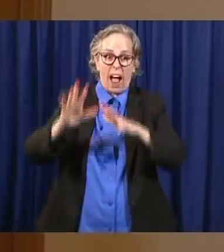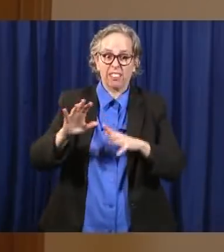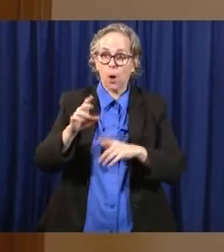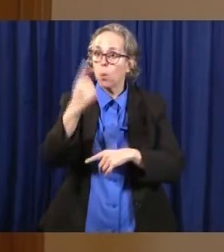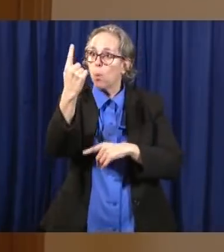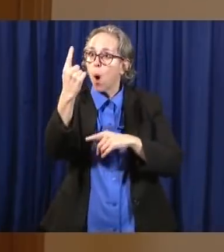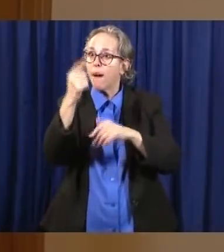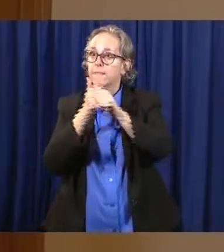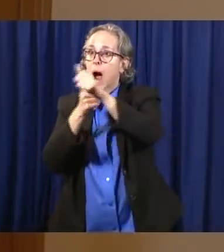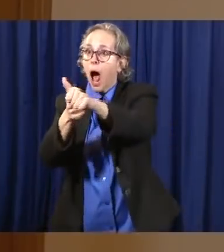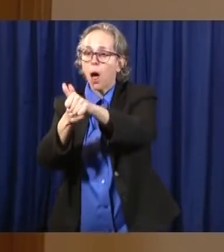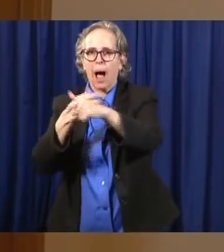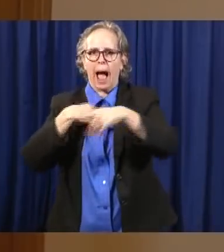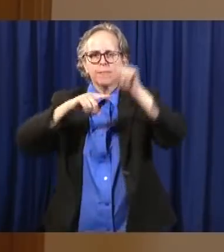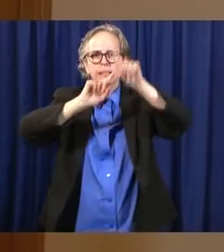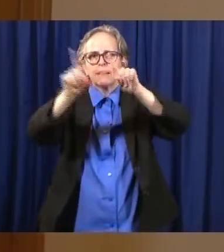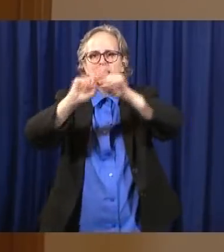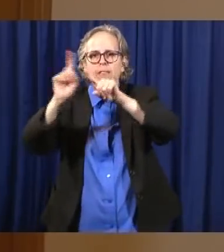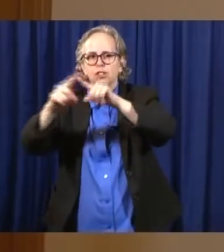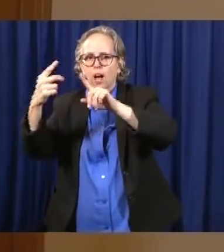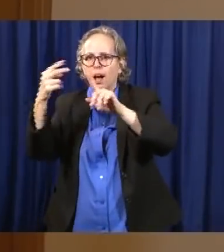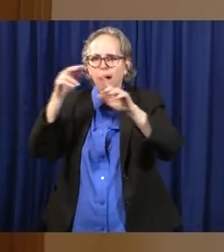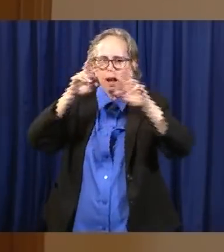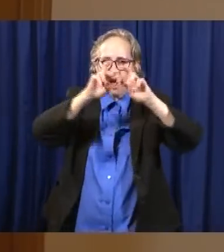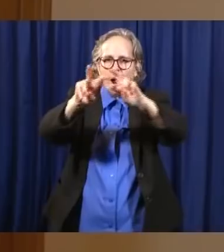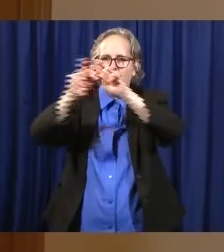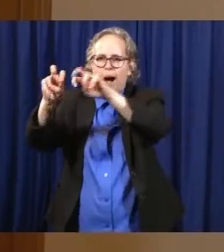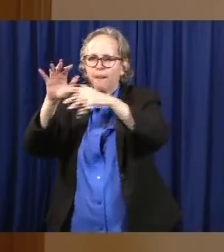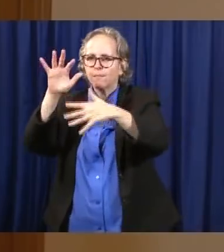THERE WAS NOT DATA TO PUT IN MODELS. MODELING IS STILL LICO WEATHER FORECAST.